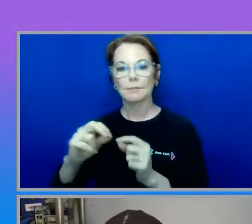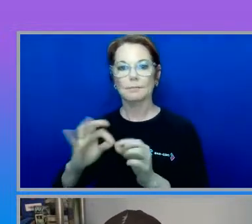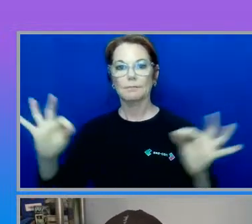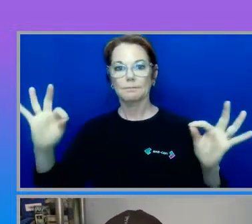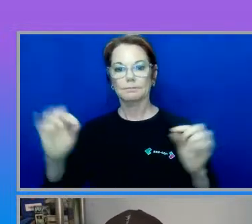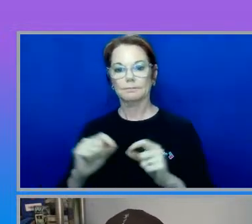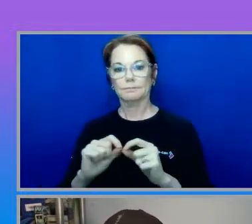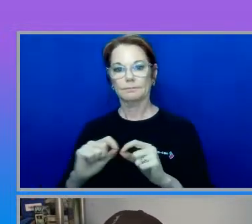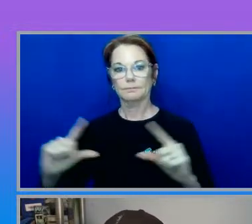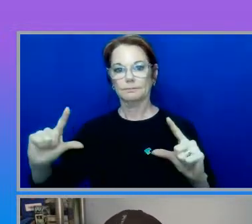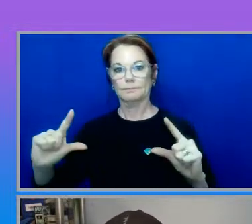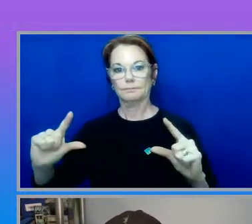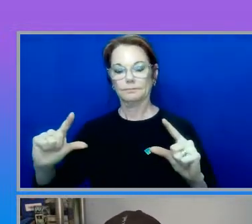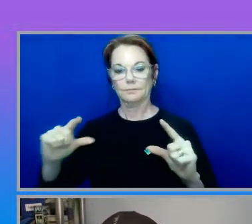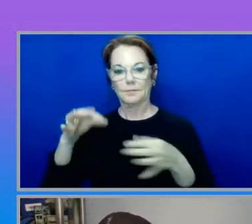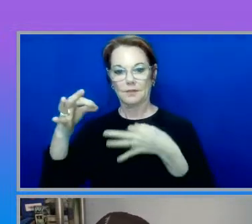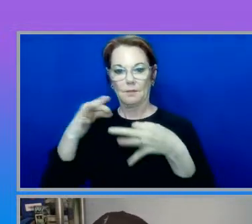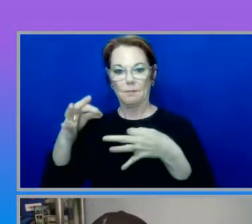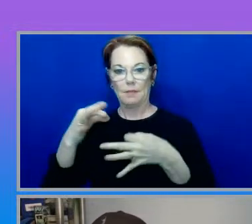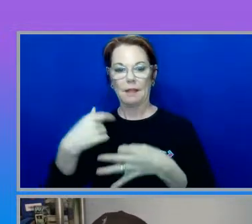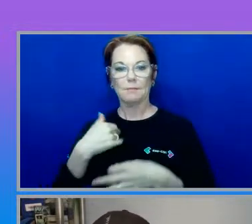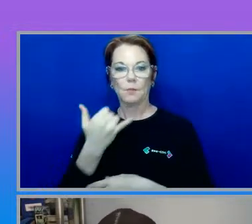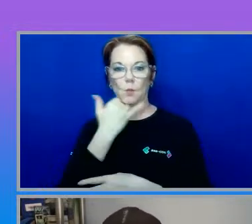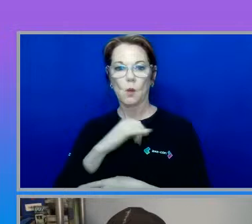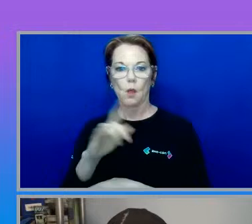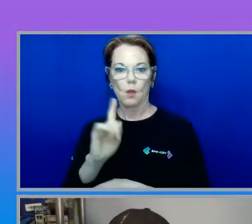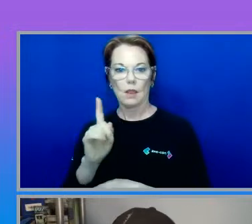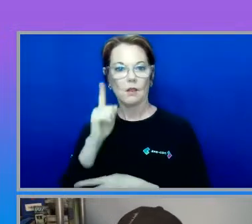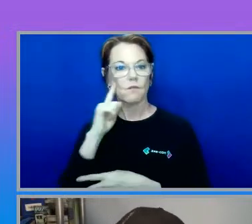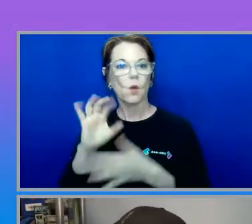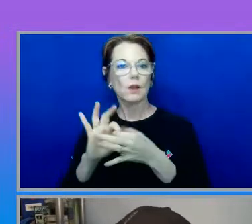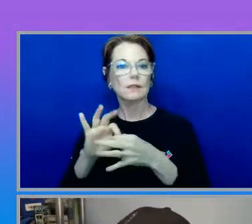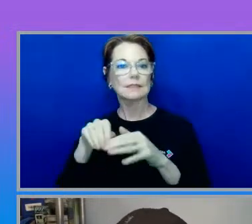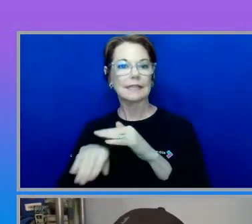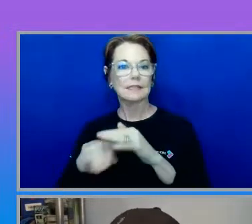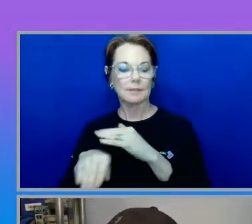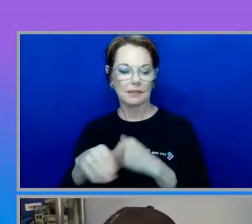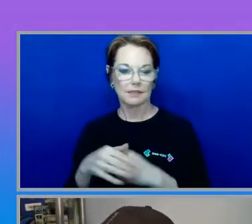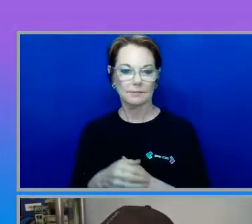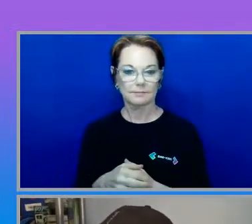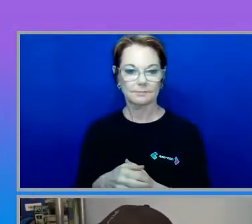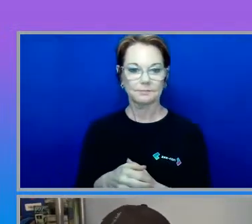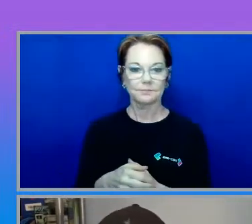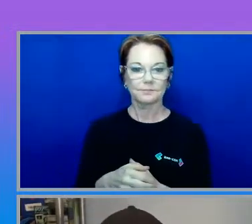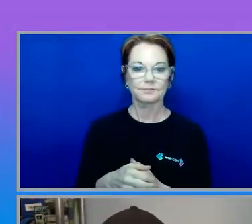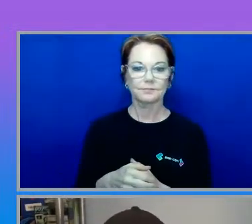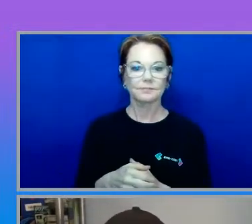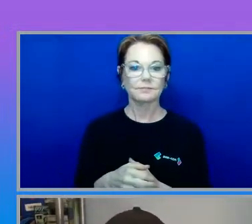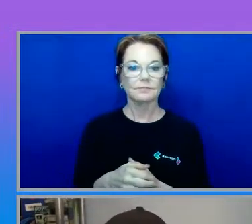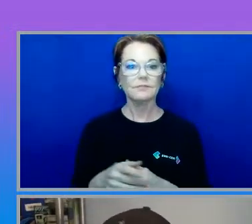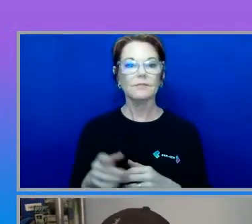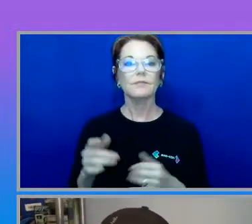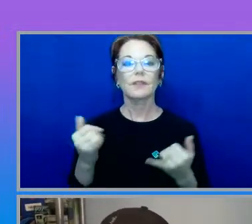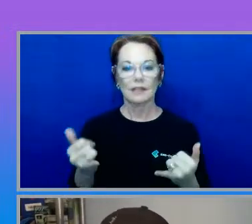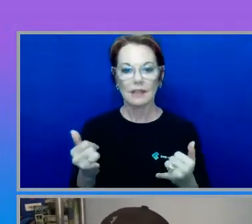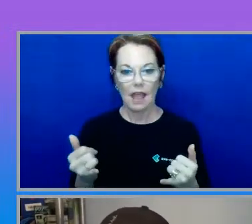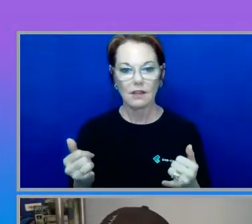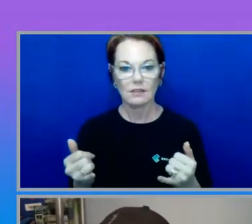where I've gone wrong with the accessibility of this component.